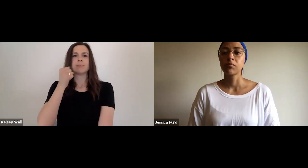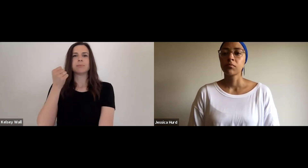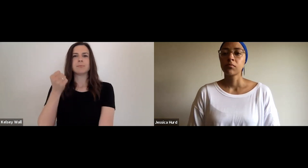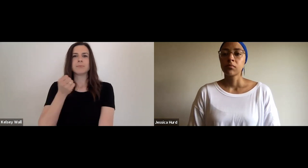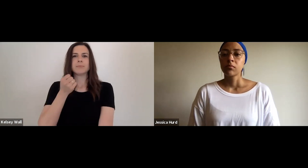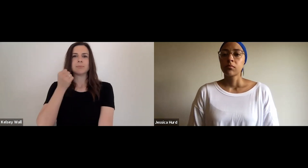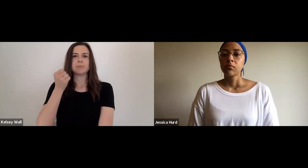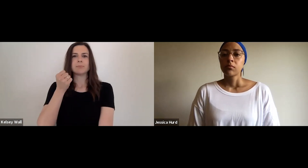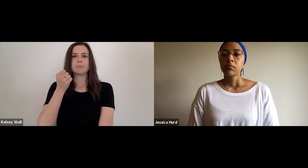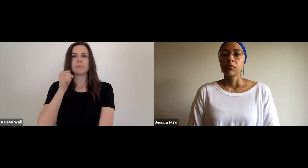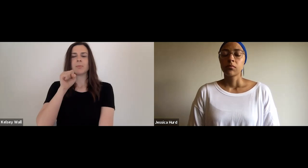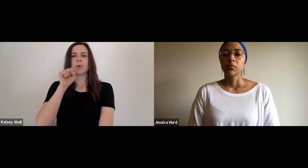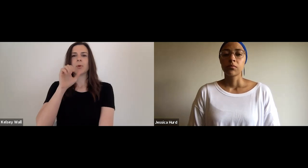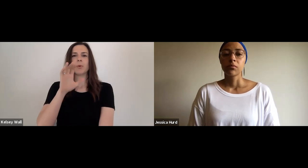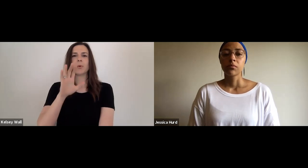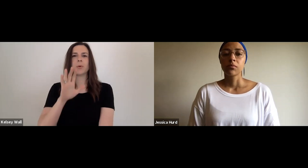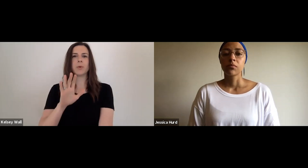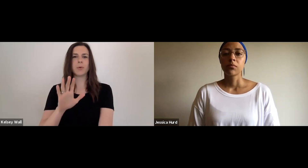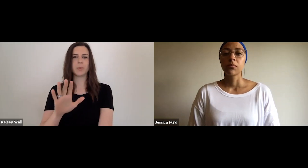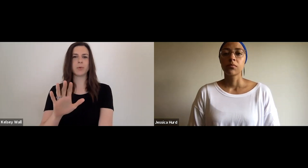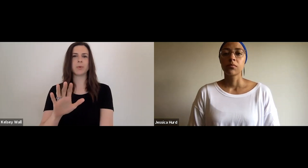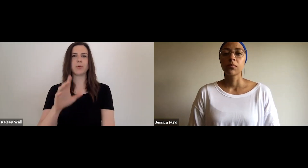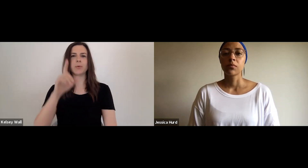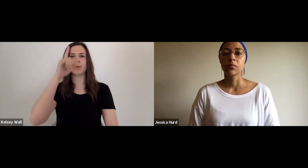Breathe in, hold, and out.